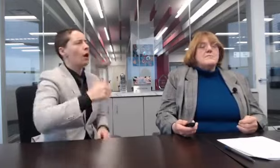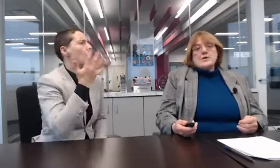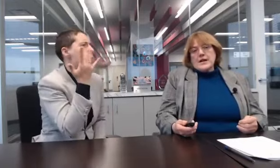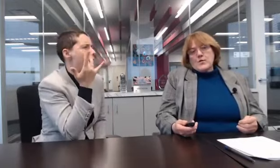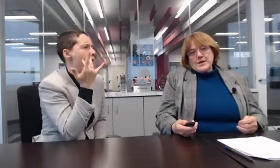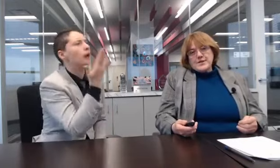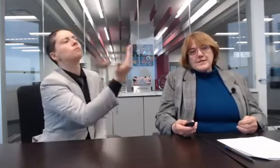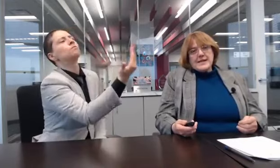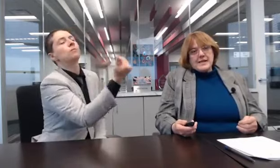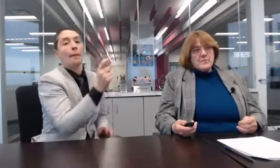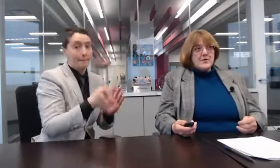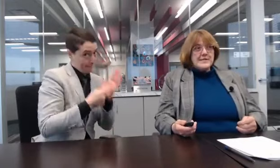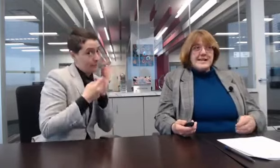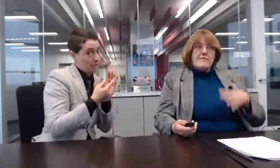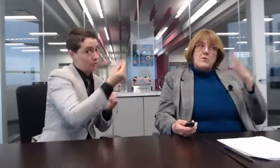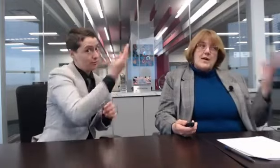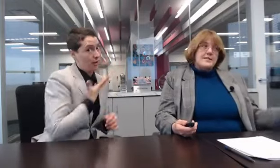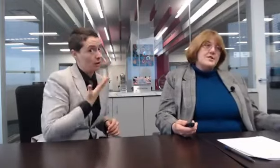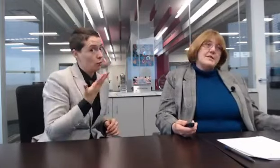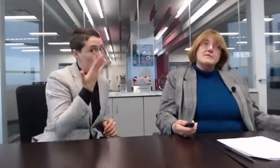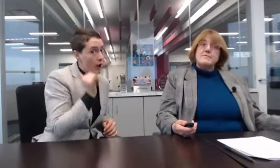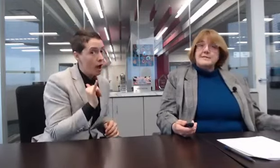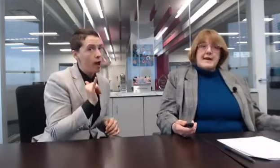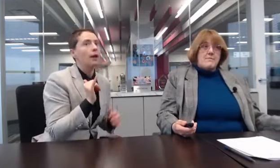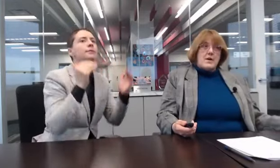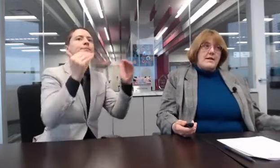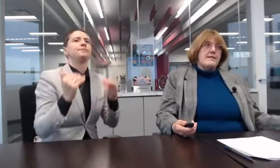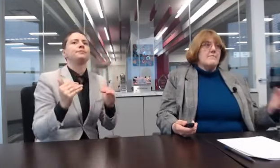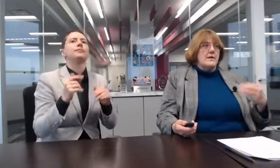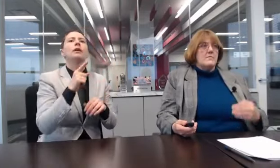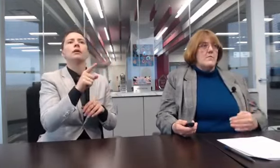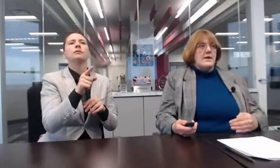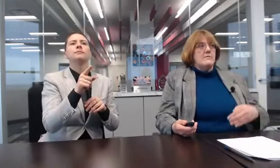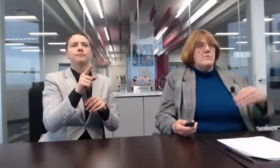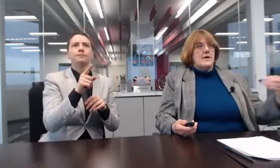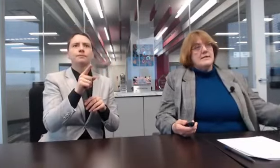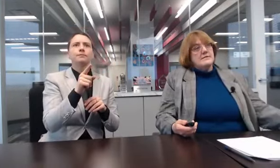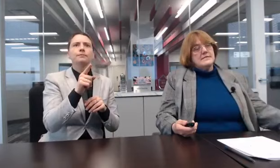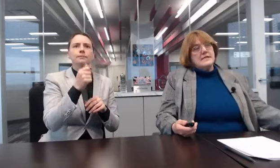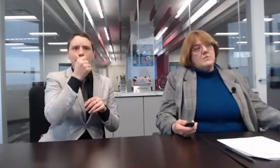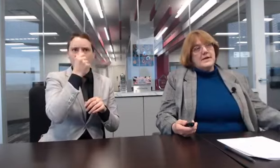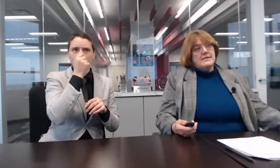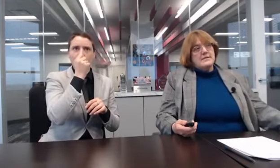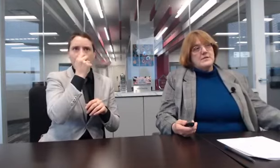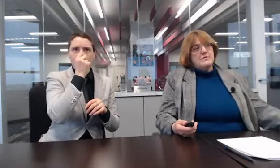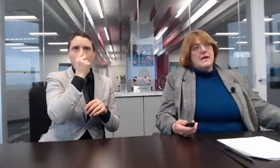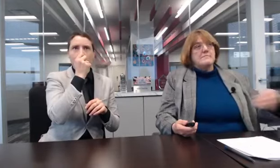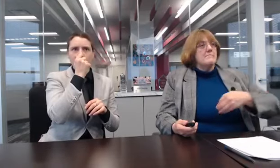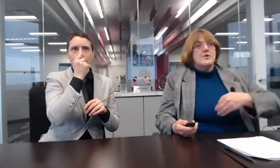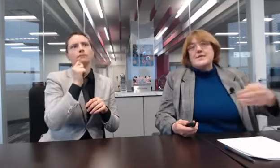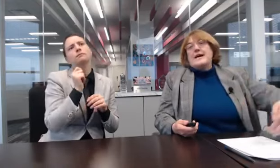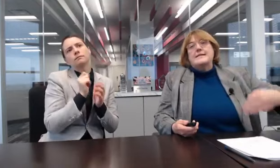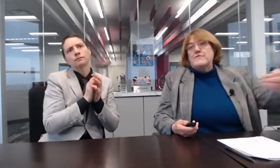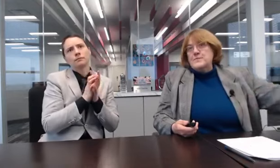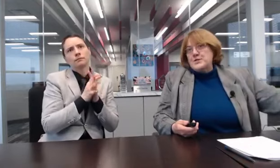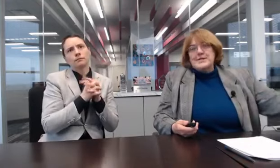You can question the County Board staff, well why do you answer it that way? Why is, did you not put that information